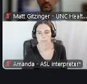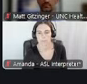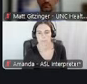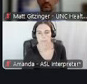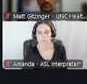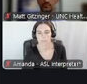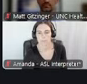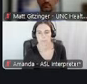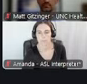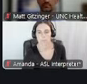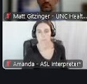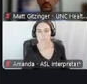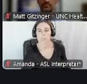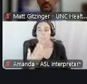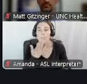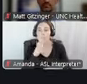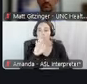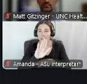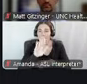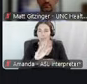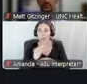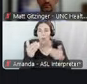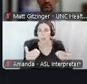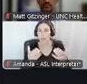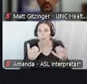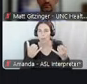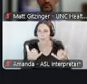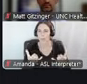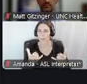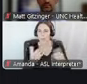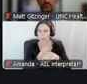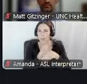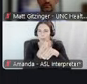Good afternoon and welcome to today's webinar. NC rural health transformation